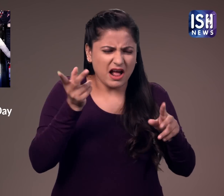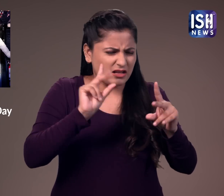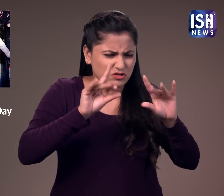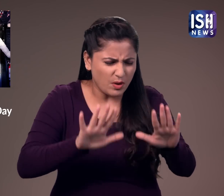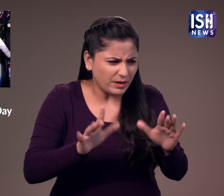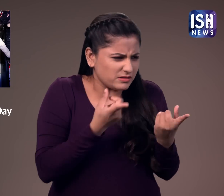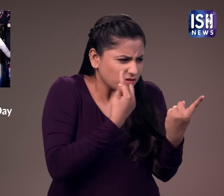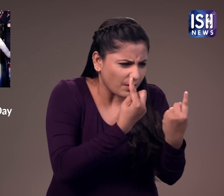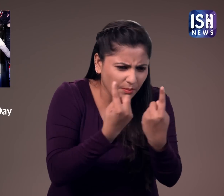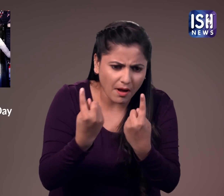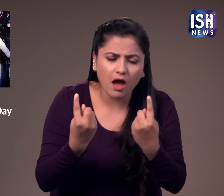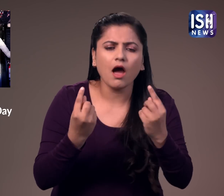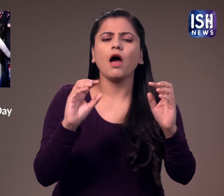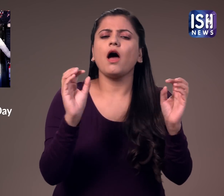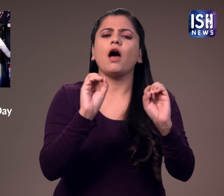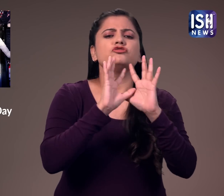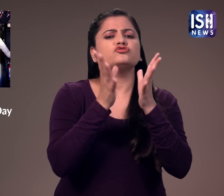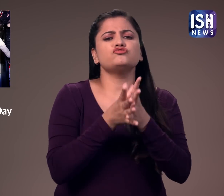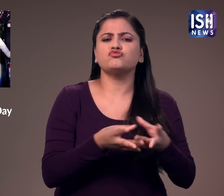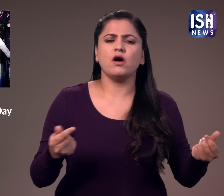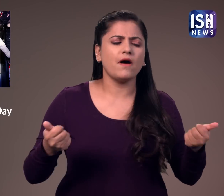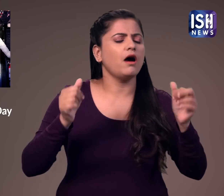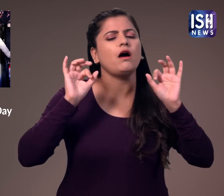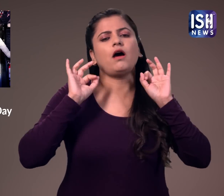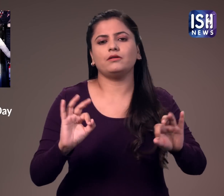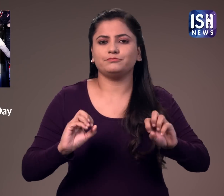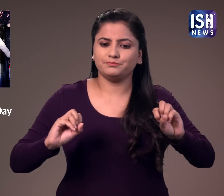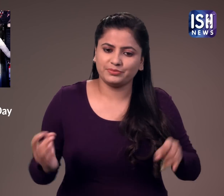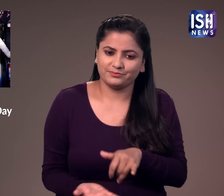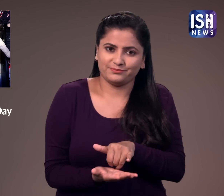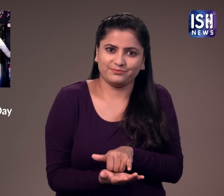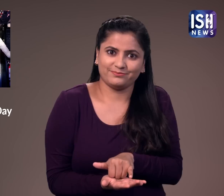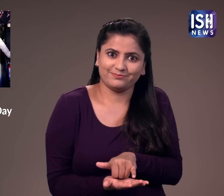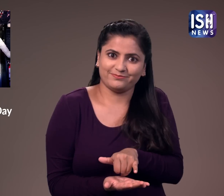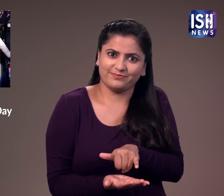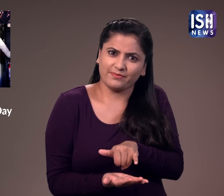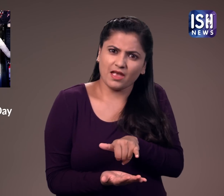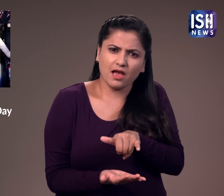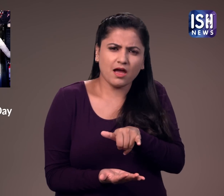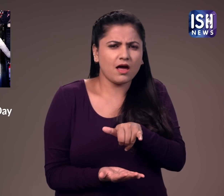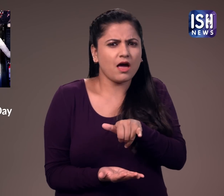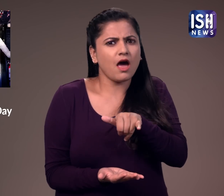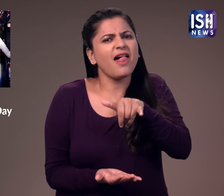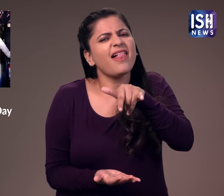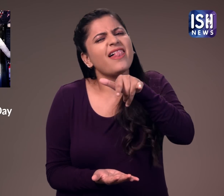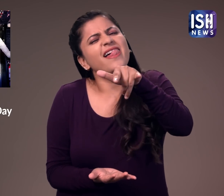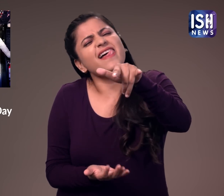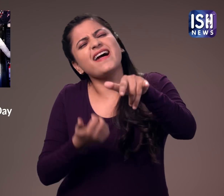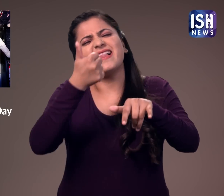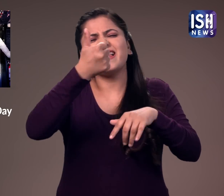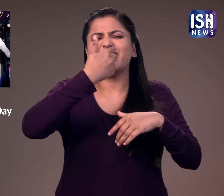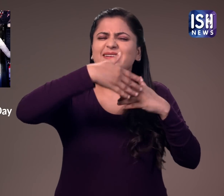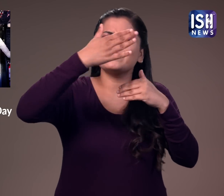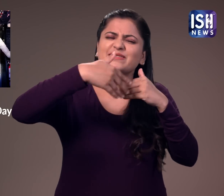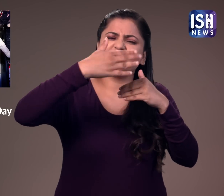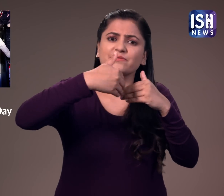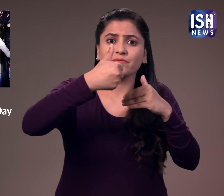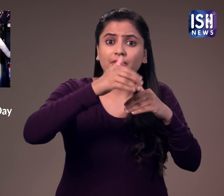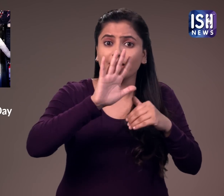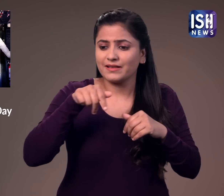However, the crew did not observe any abnormality and the flight tookoff and was midair.